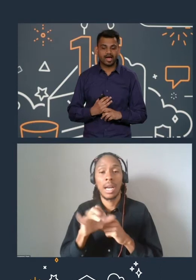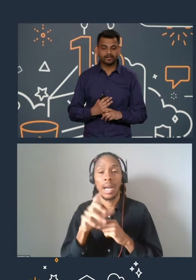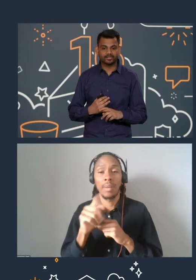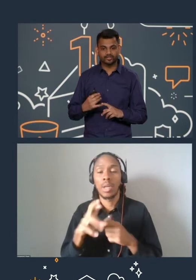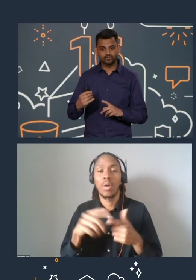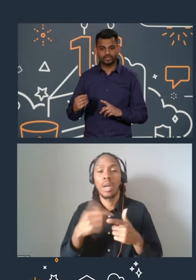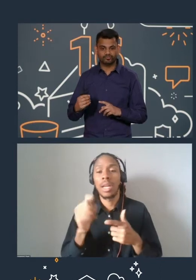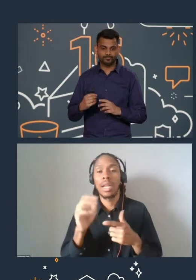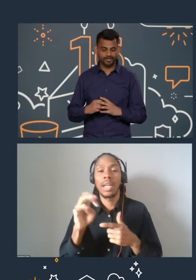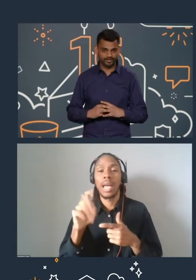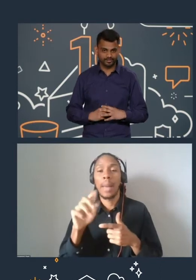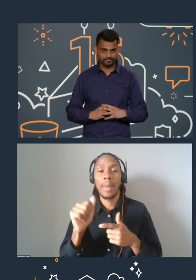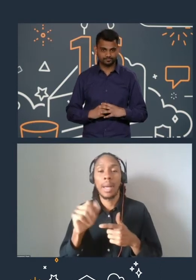and any user-defined metadata.